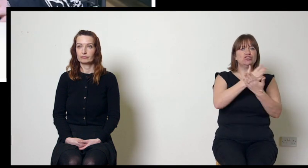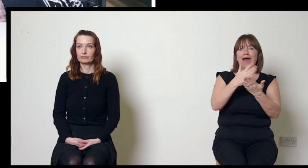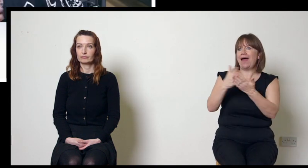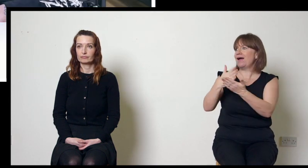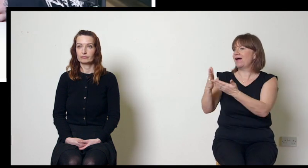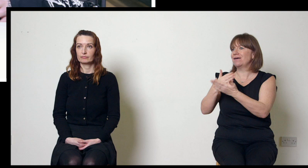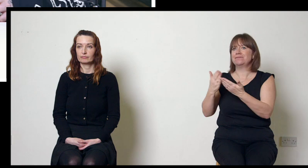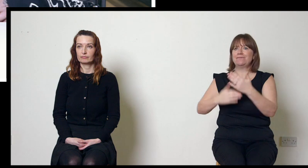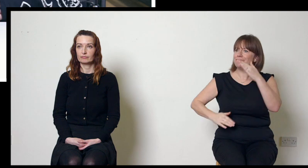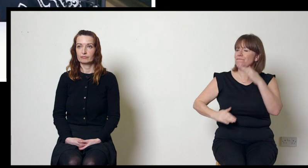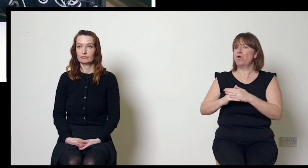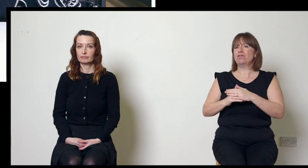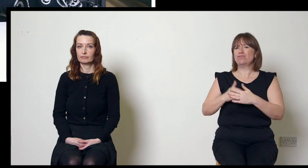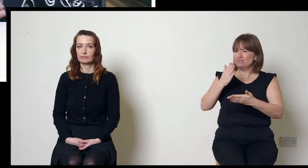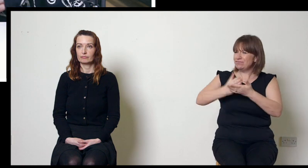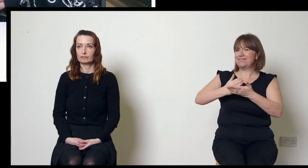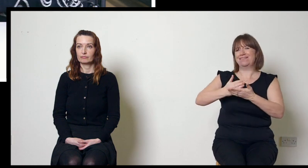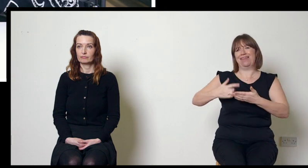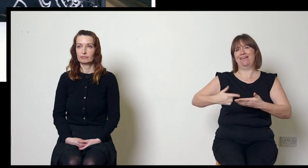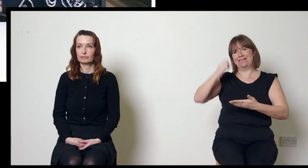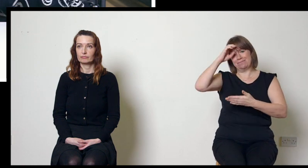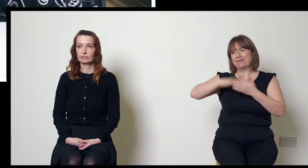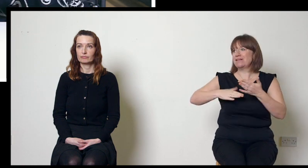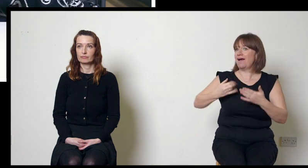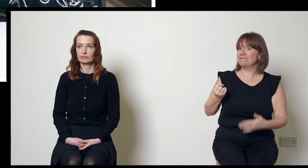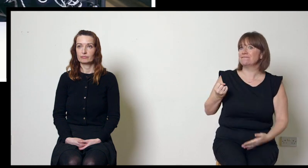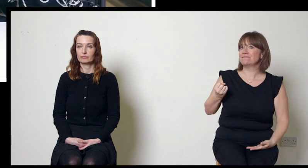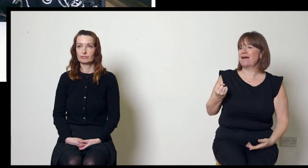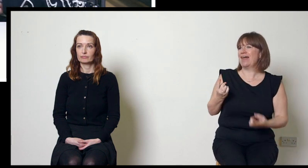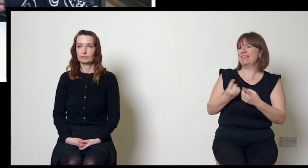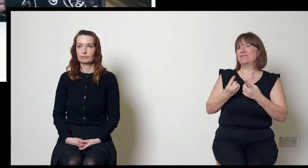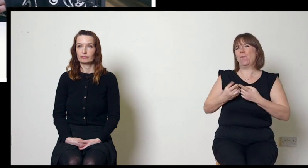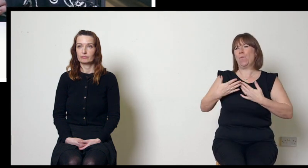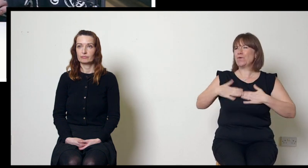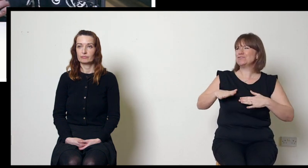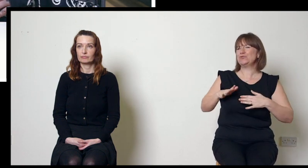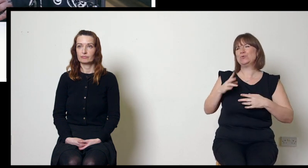the realities of their lived experience and what things they might want to see creatively come off the back of that.